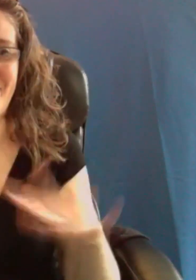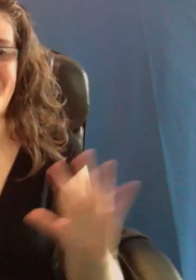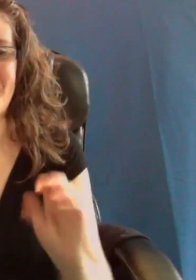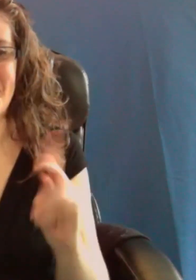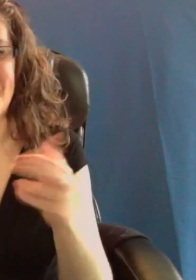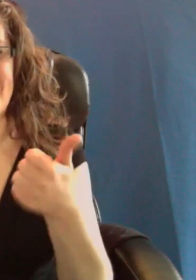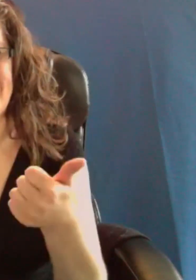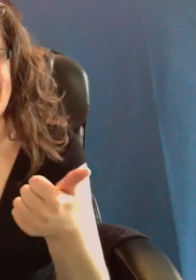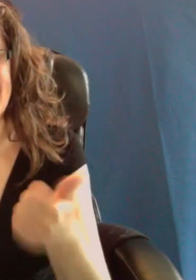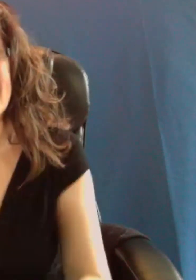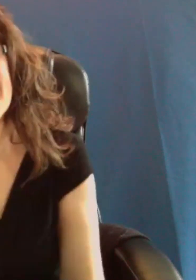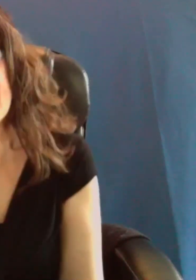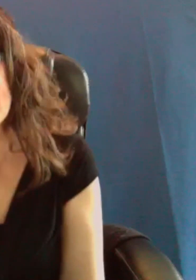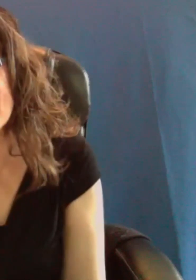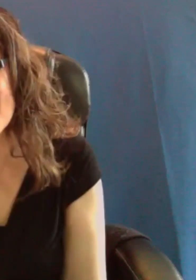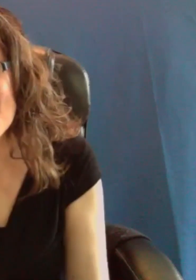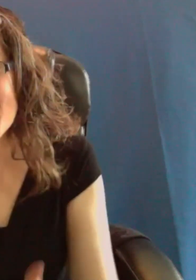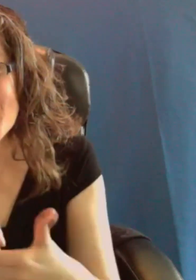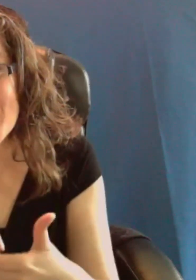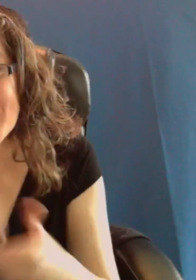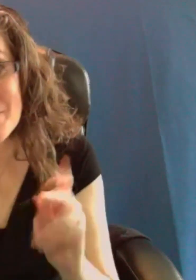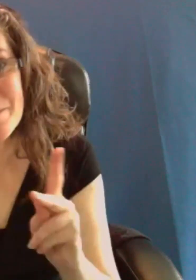Thank you, everybody, for attending. Have a great day.